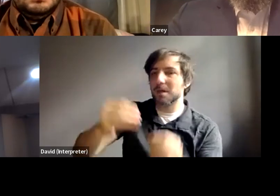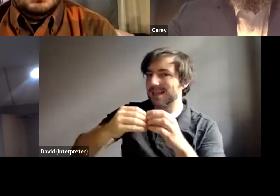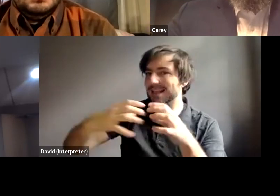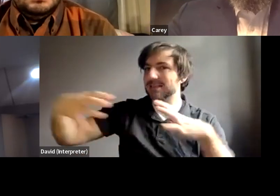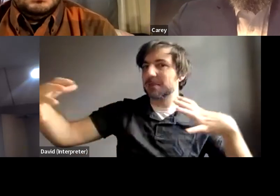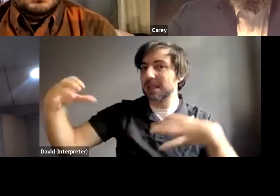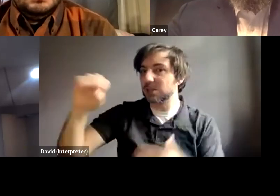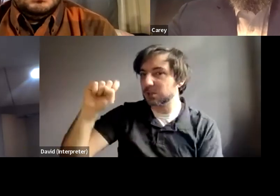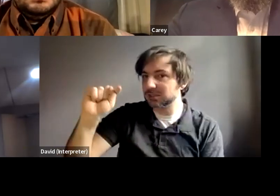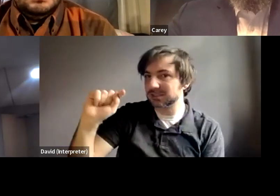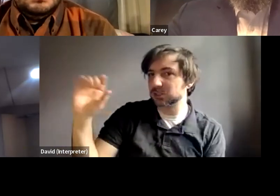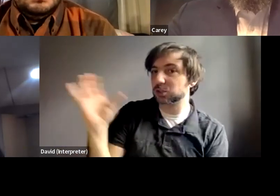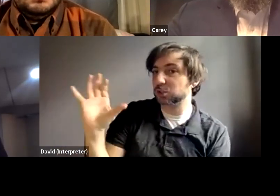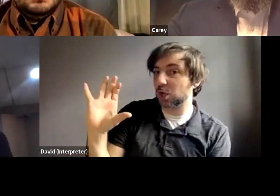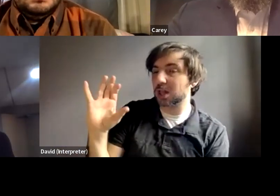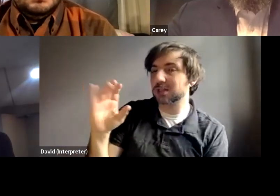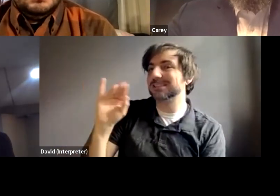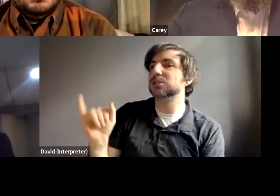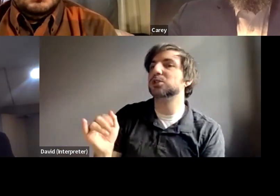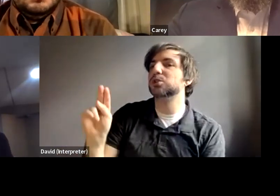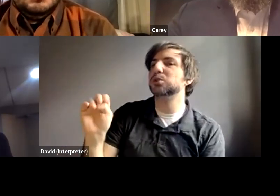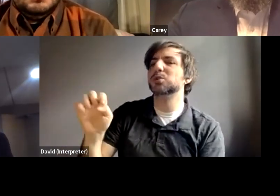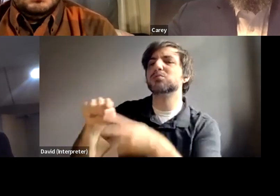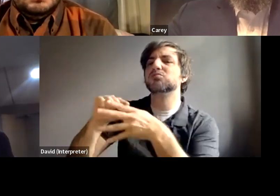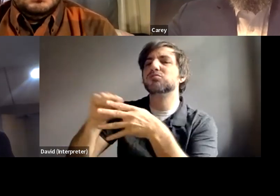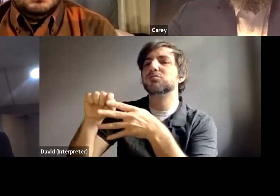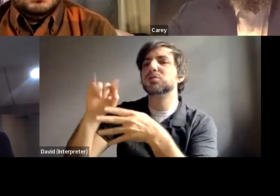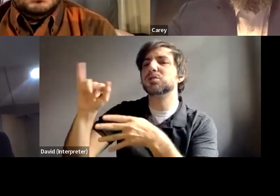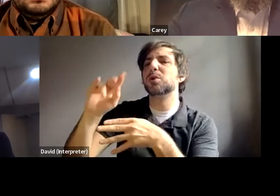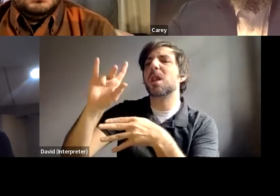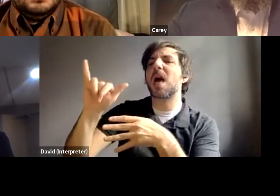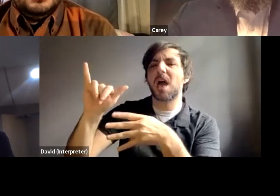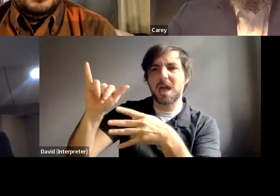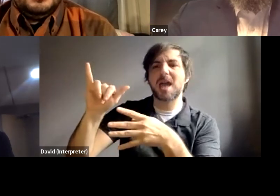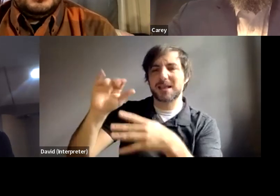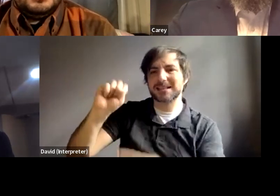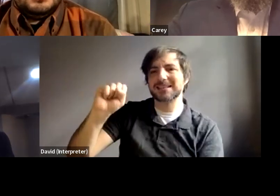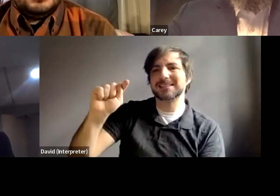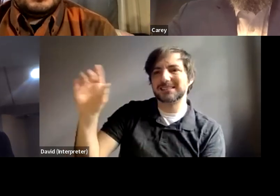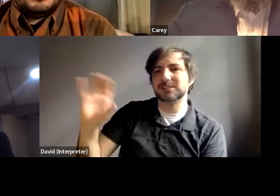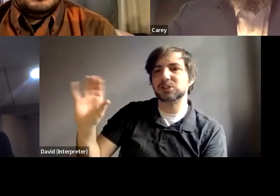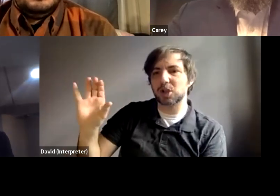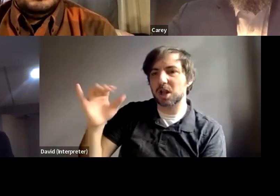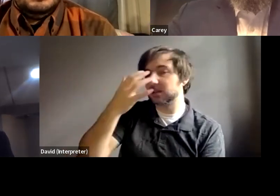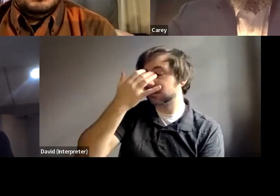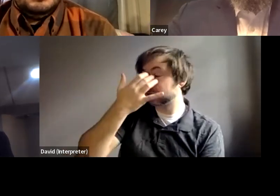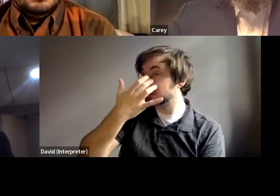June, beginning of July in the St. St. Charles area. We are able to reach out and help more